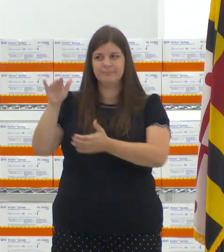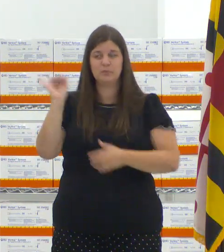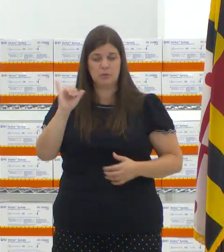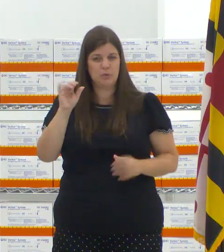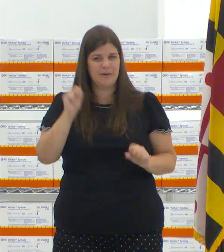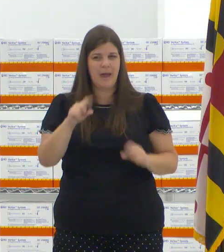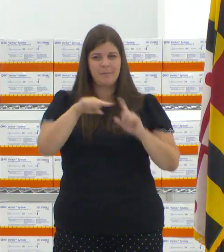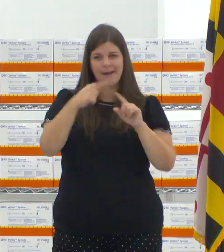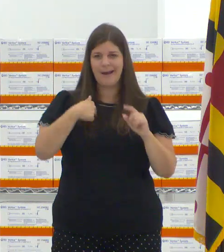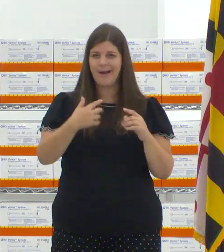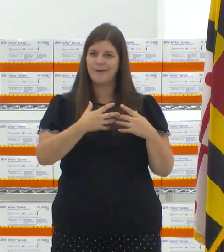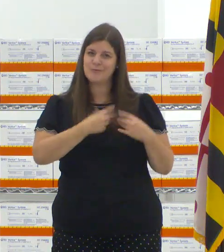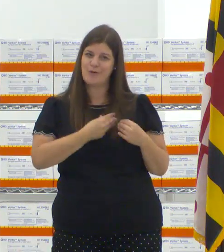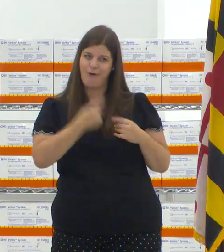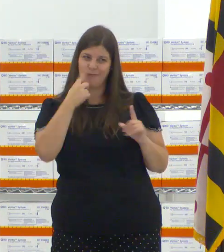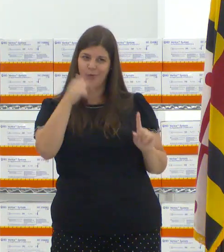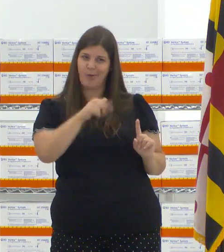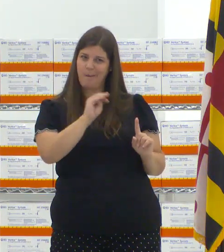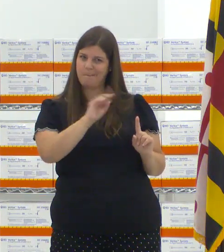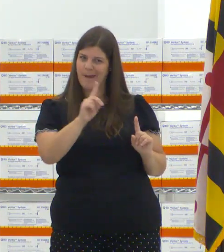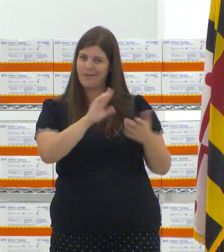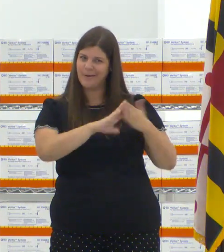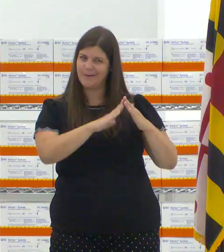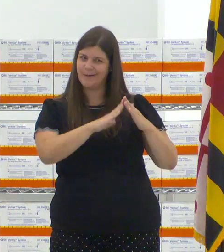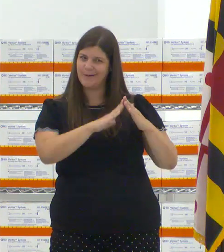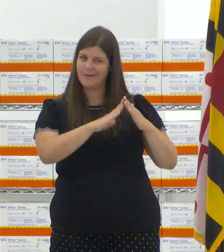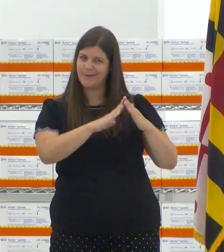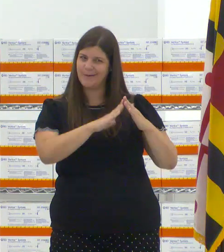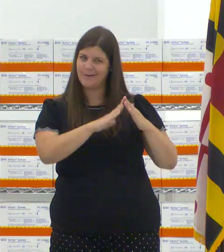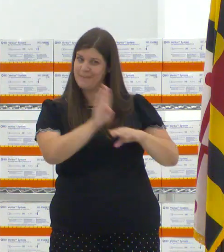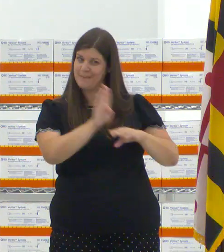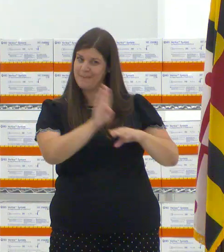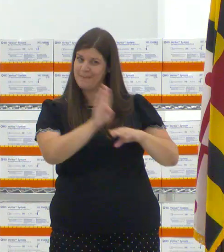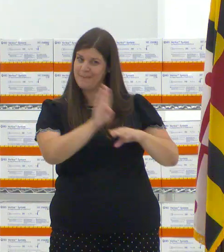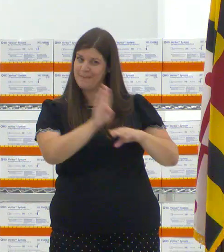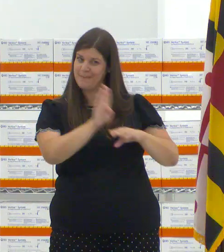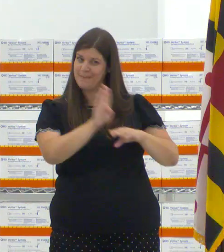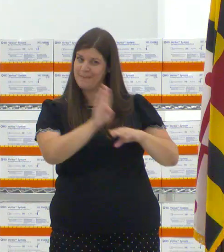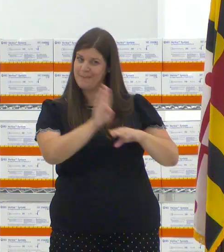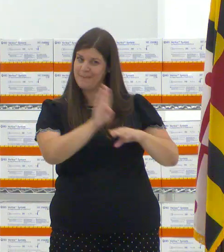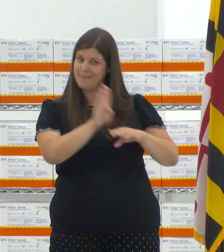We're talking with both companies, actually, but I have kind of a soft spot for the Maryland-based company here.